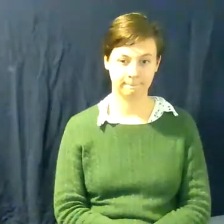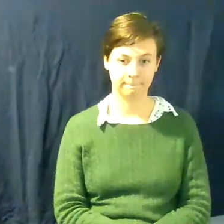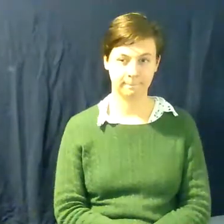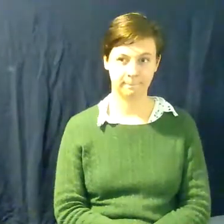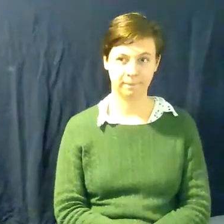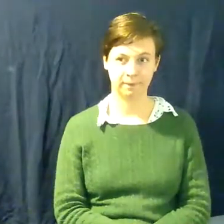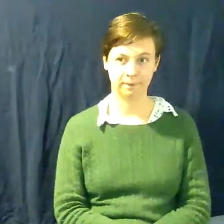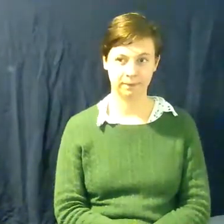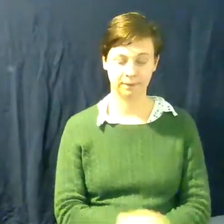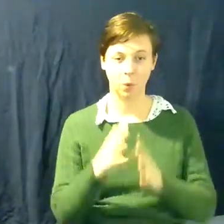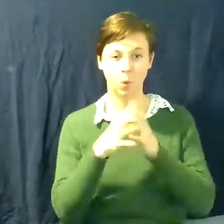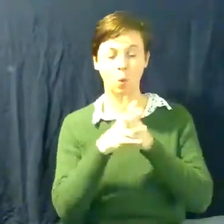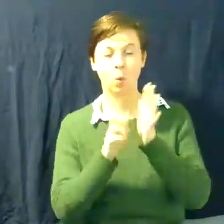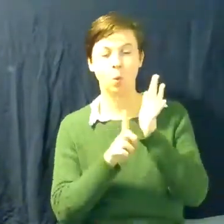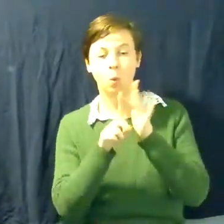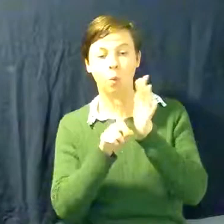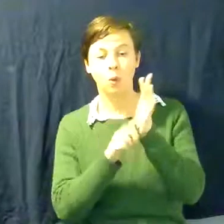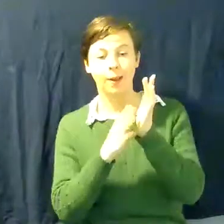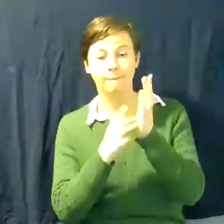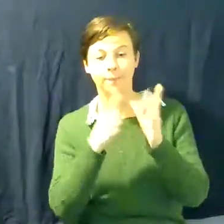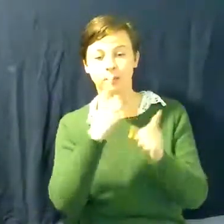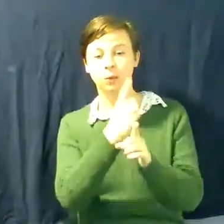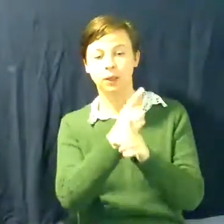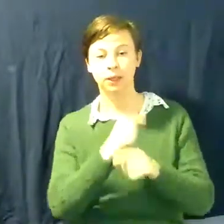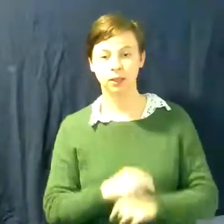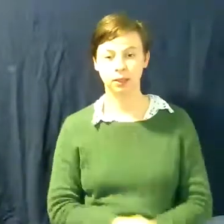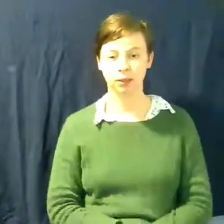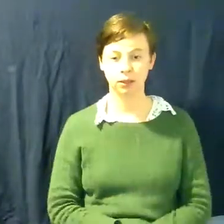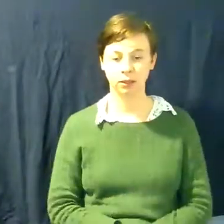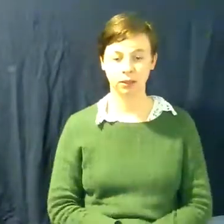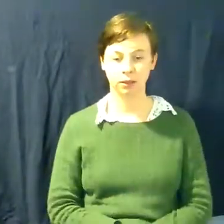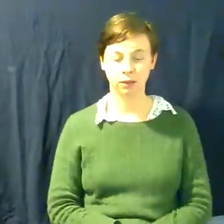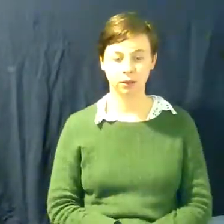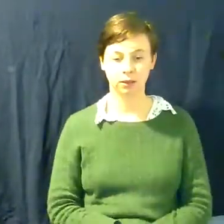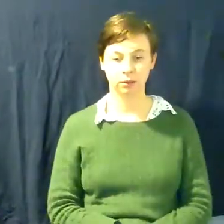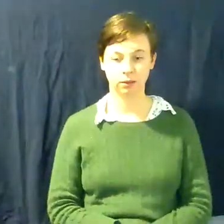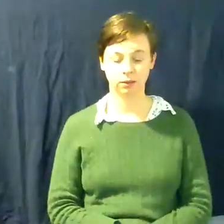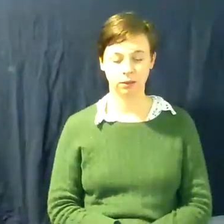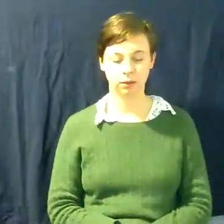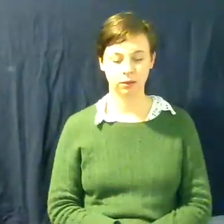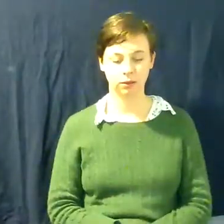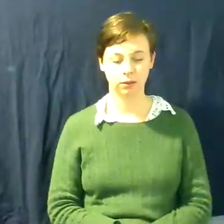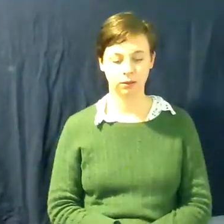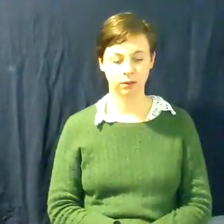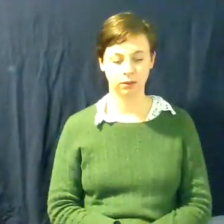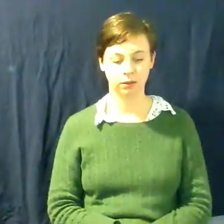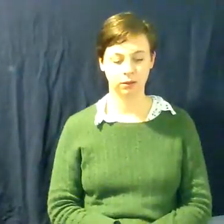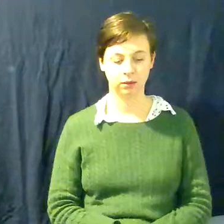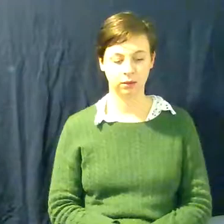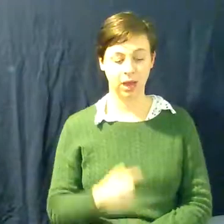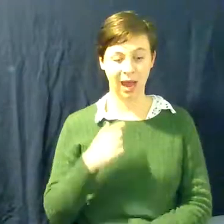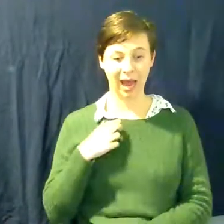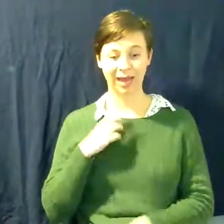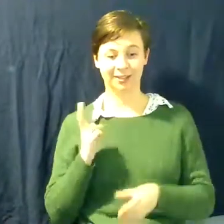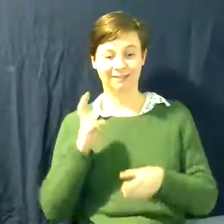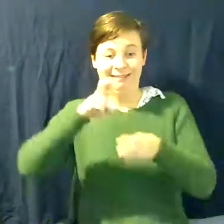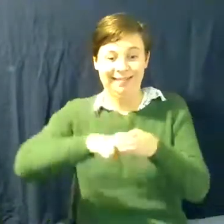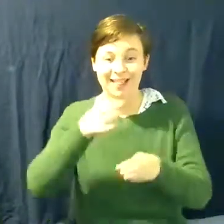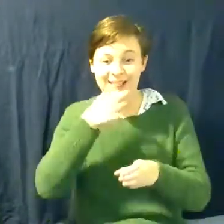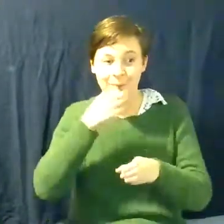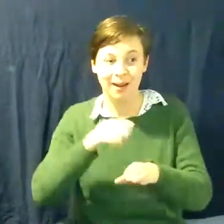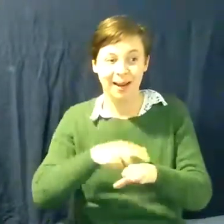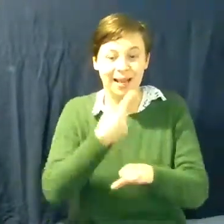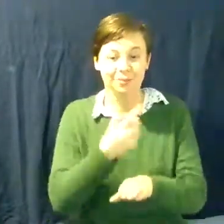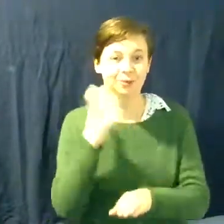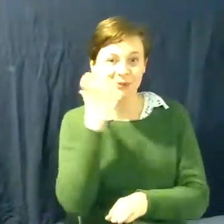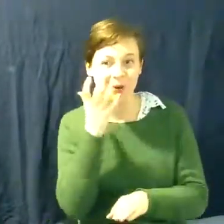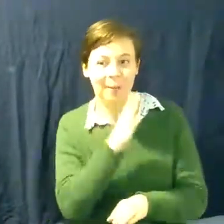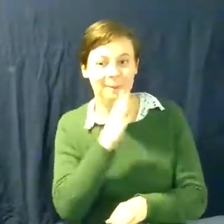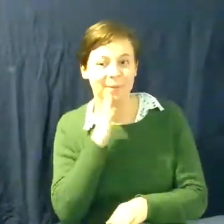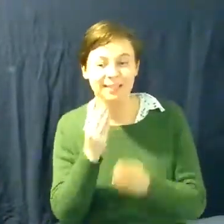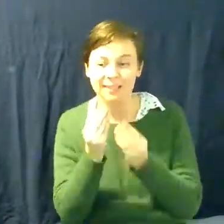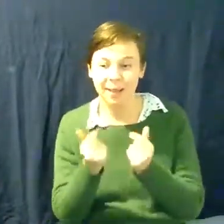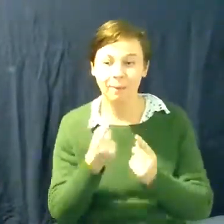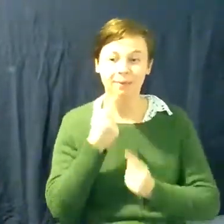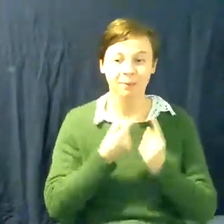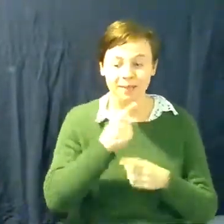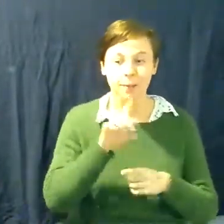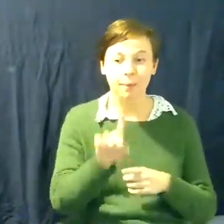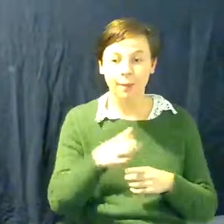WILMA: